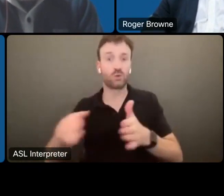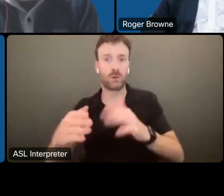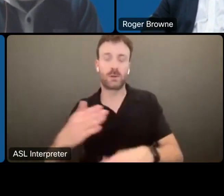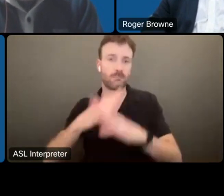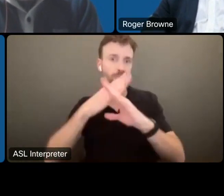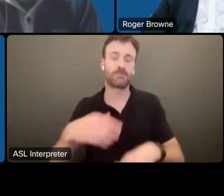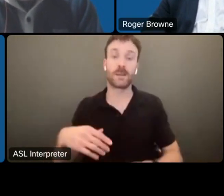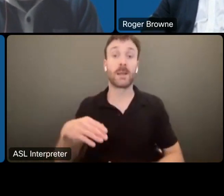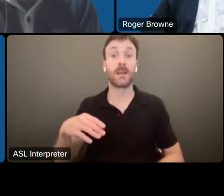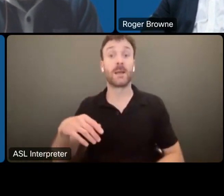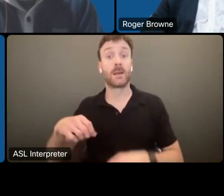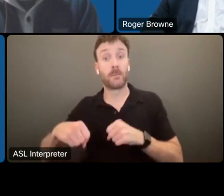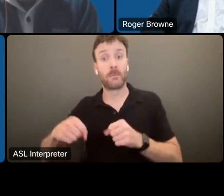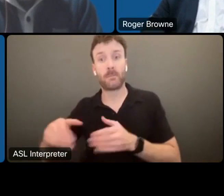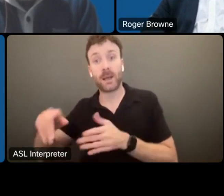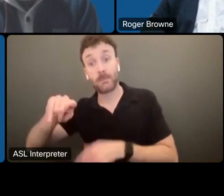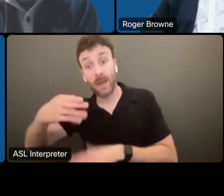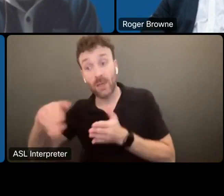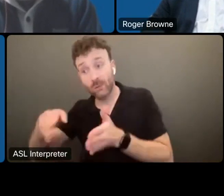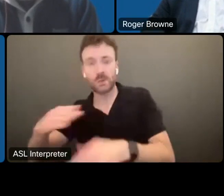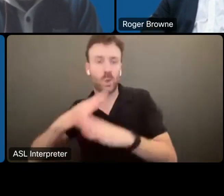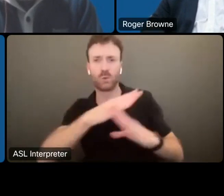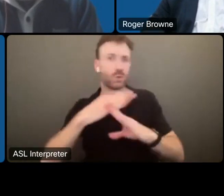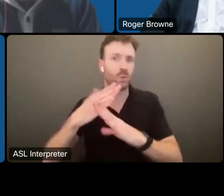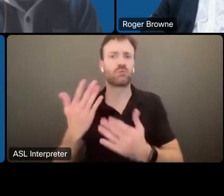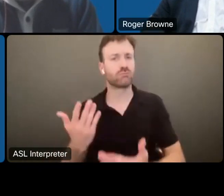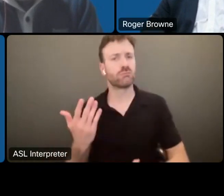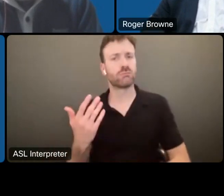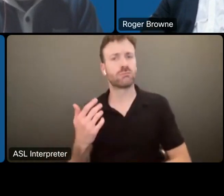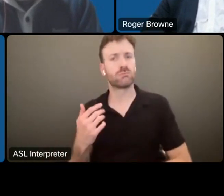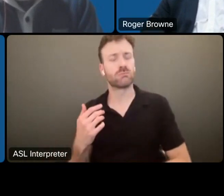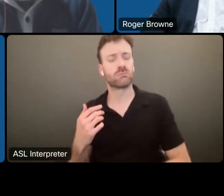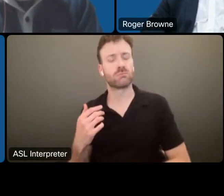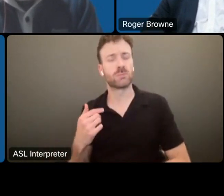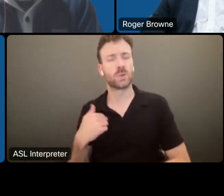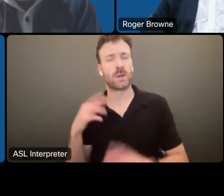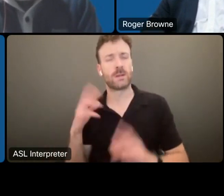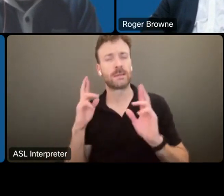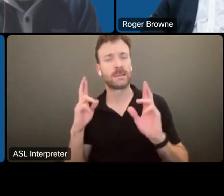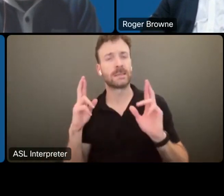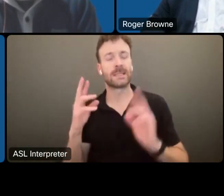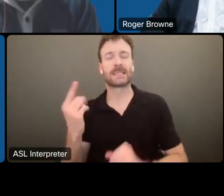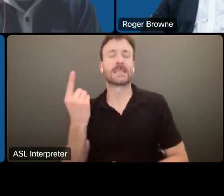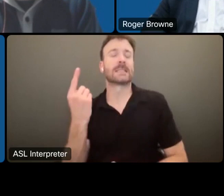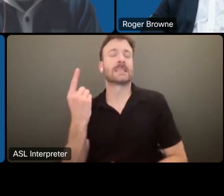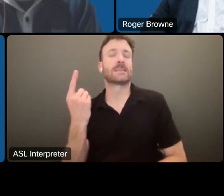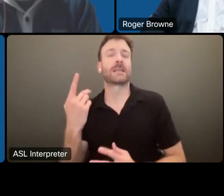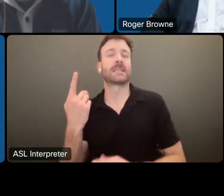paths are closed, lanes are closed. So I've been hoping and hoping over the years for some kind of a tool where it would be